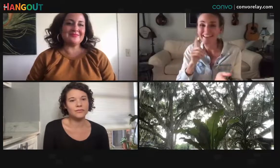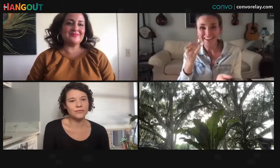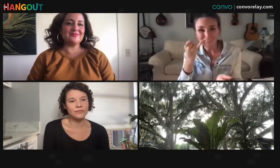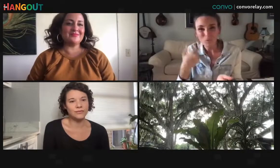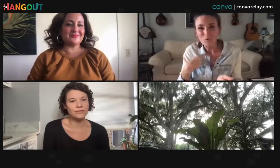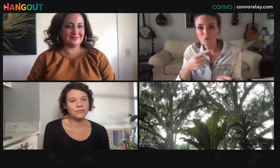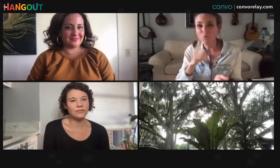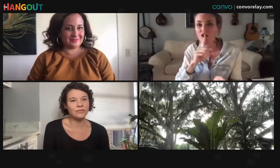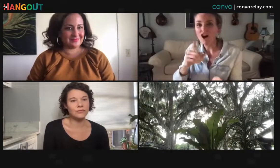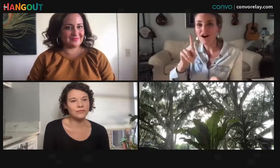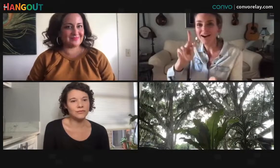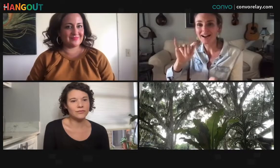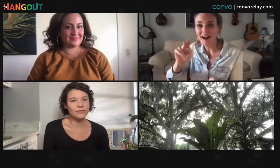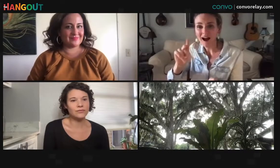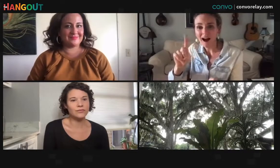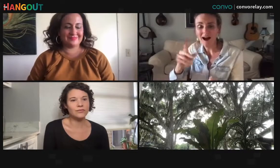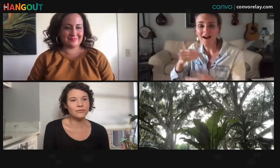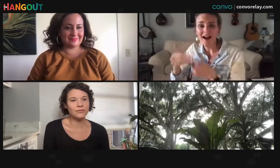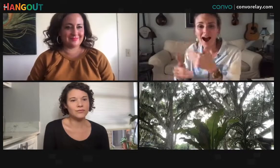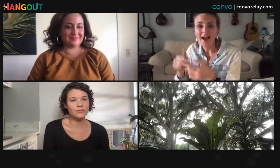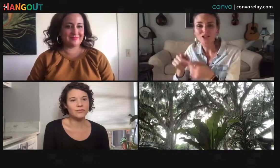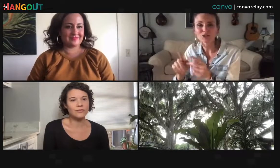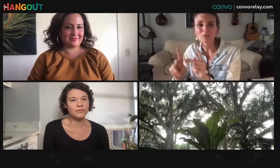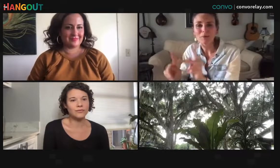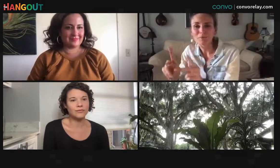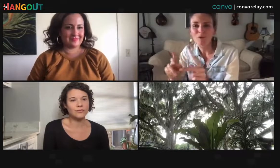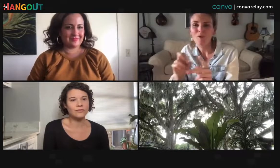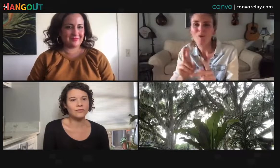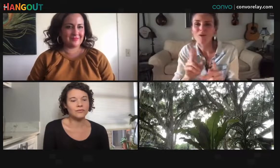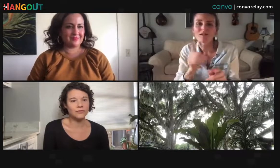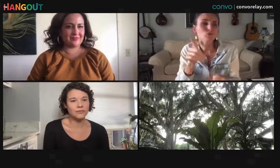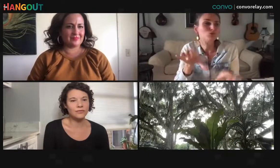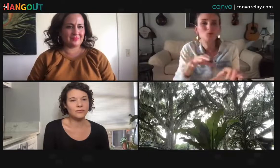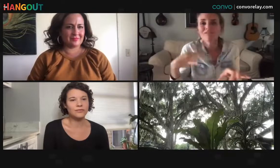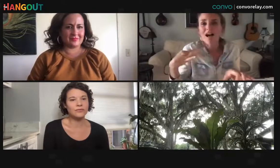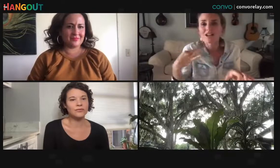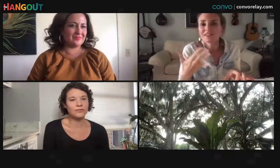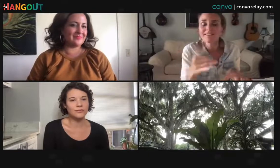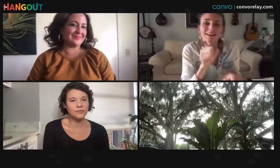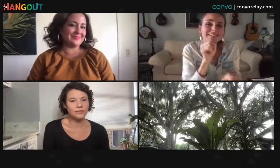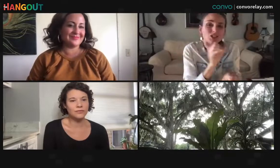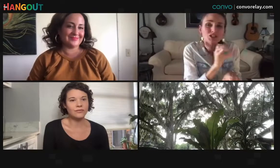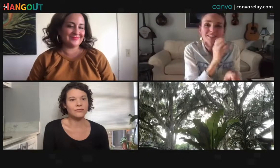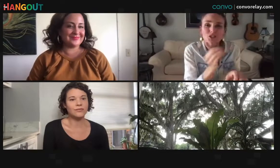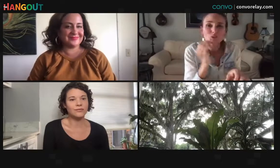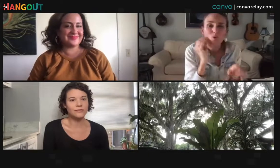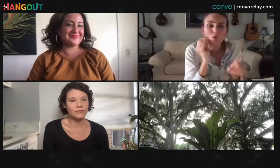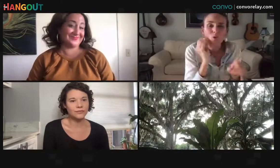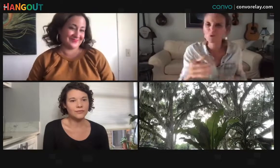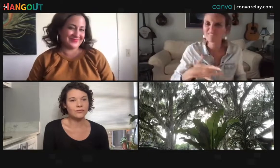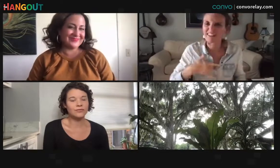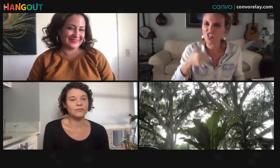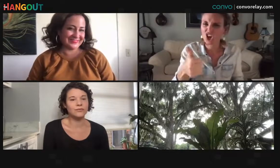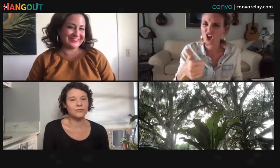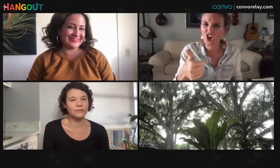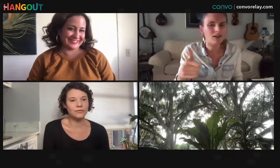look like for example if you're kind to people you do volunteer work let's say you go